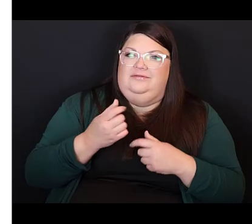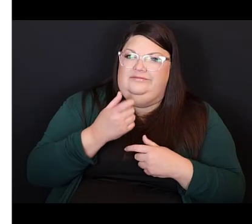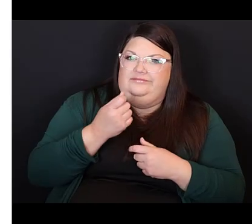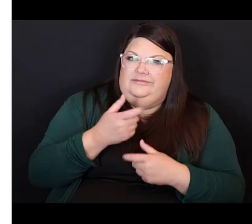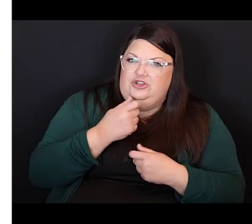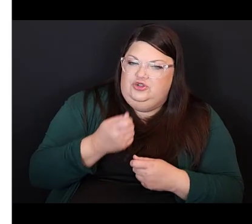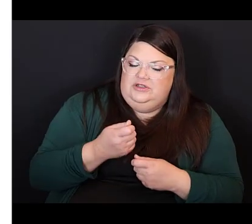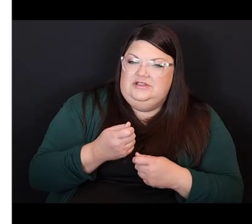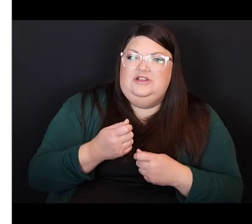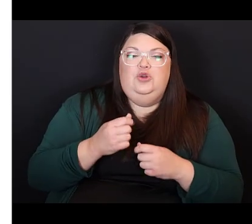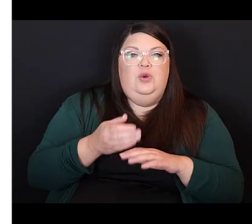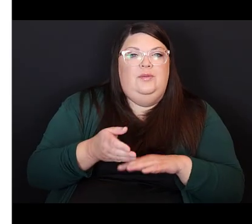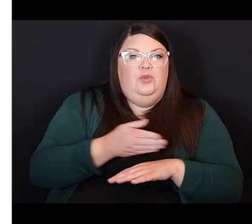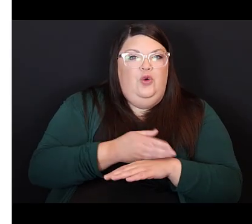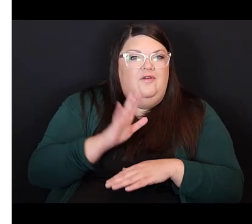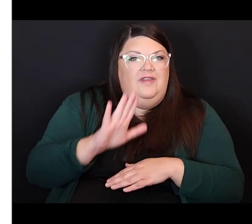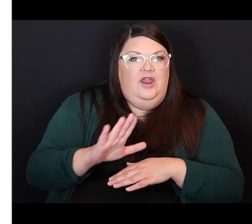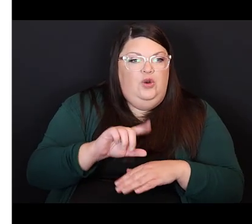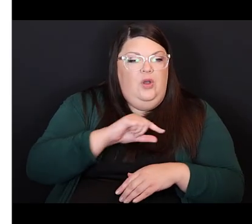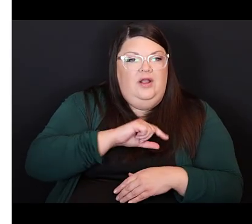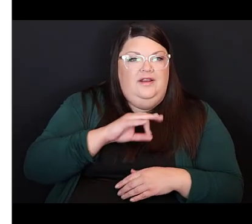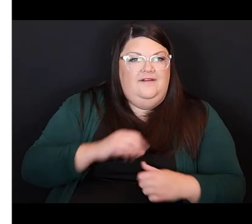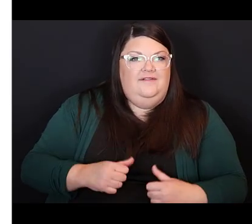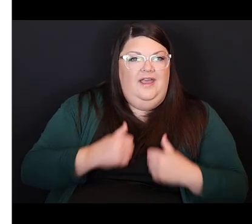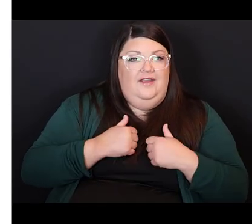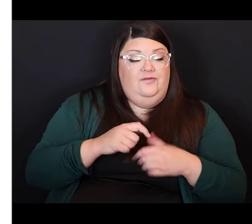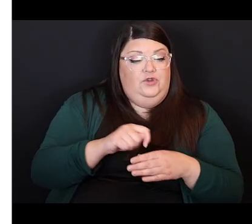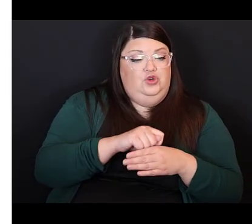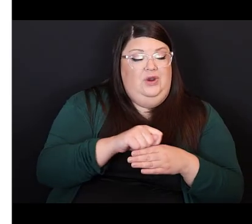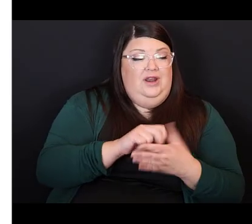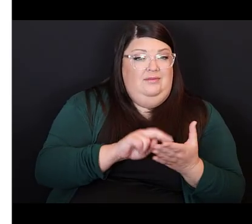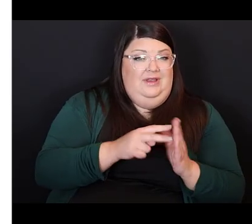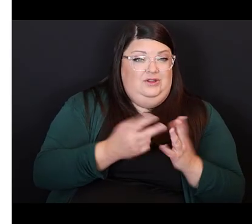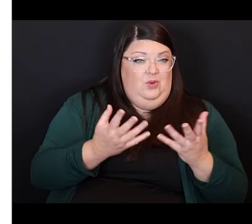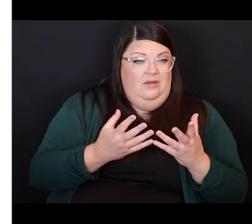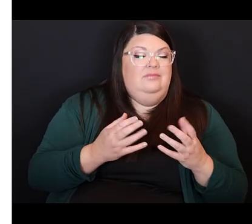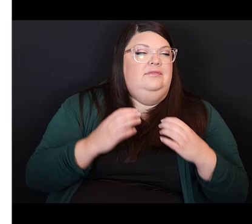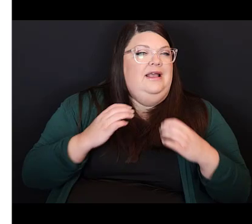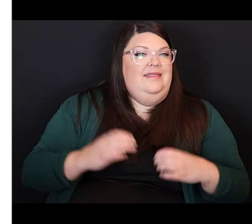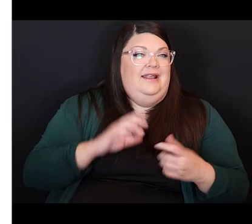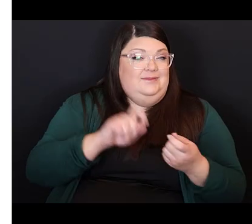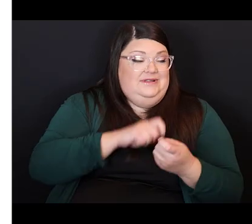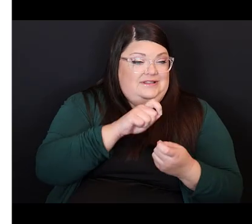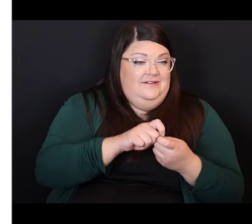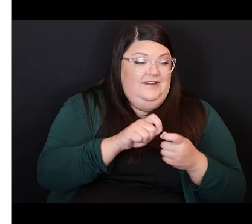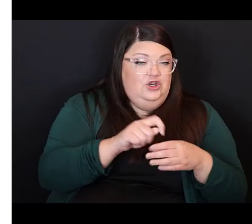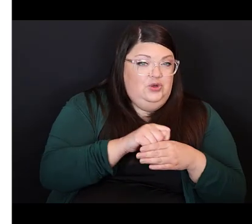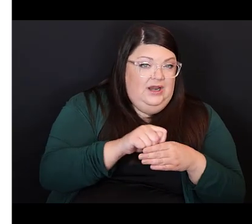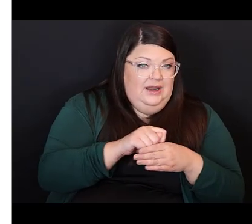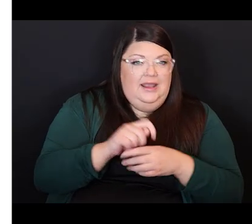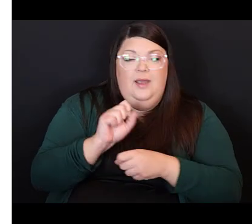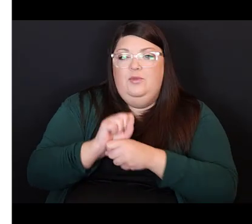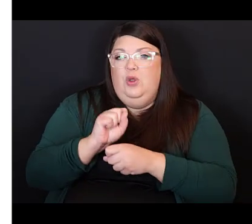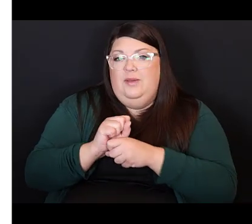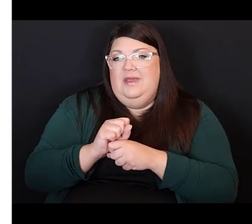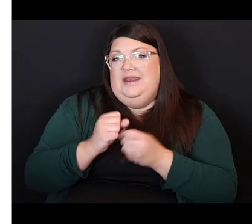quality of life. Those training services include client-specific training, employment assistance,